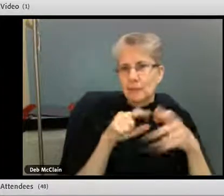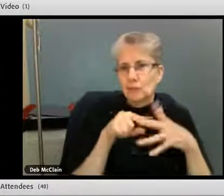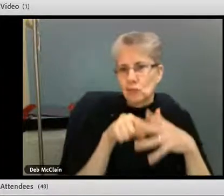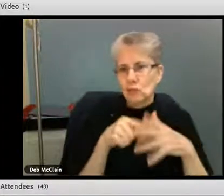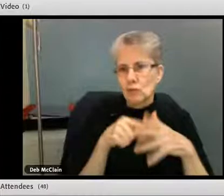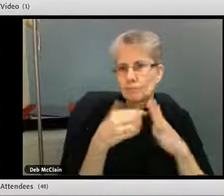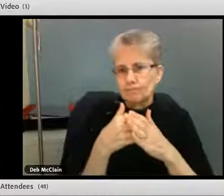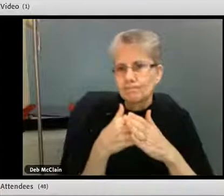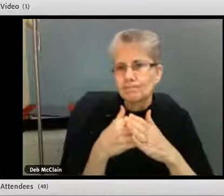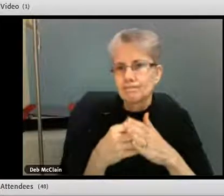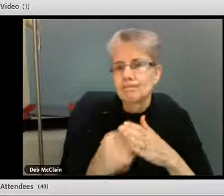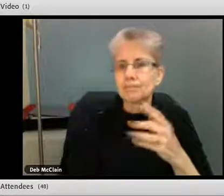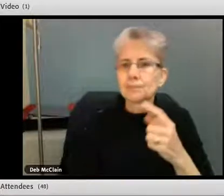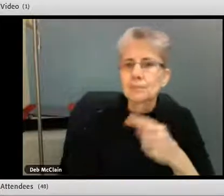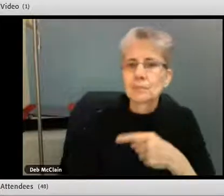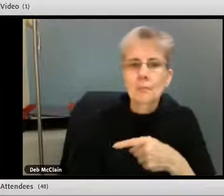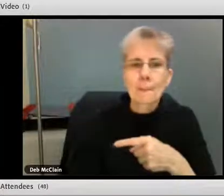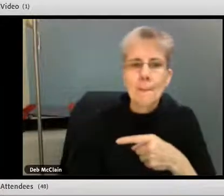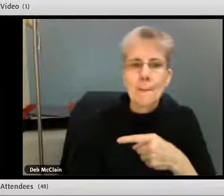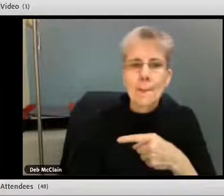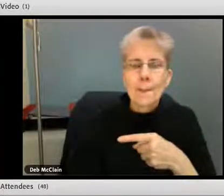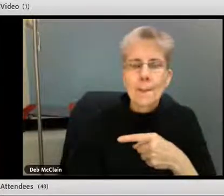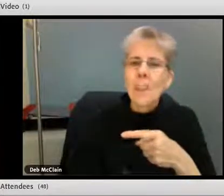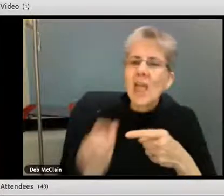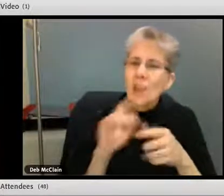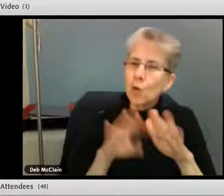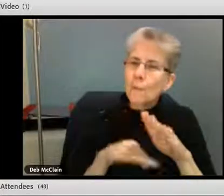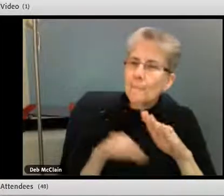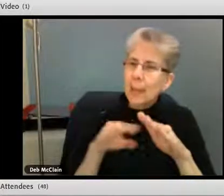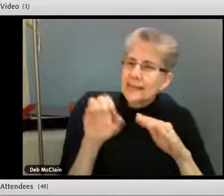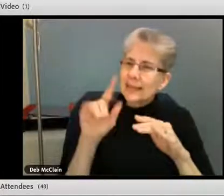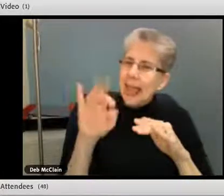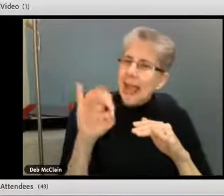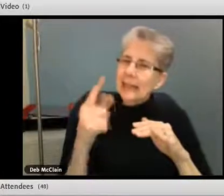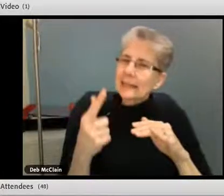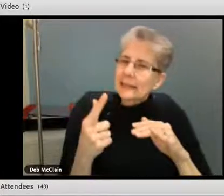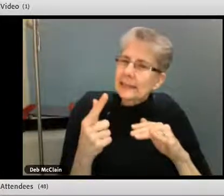So that's just some basic editing. All of these things, especially the ones online,